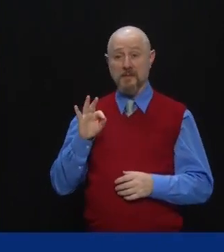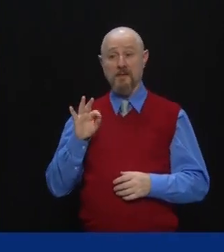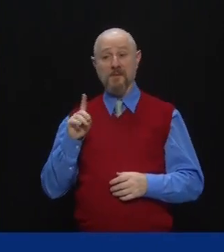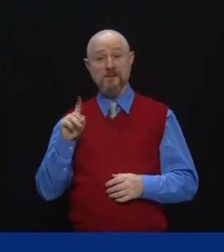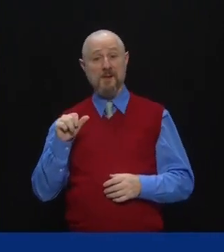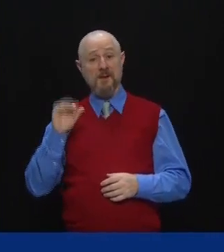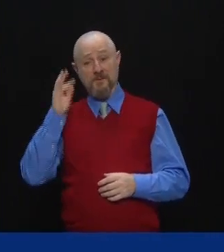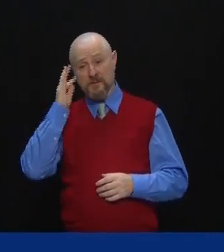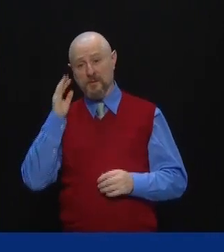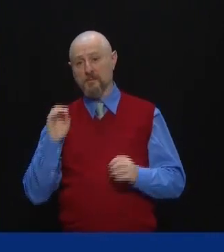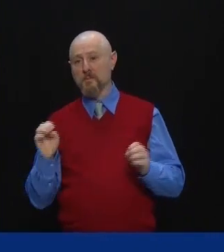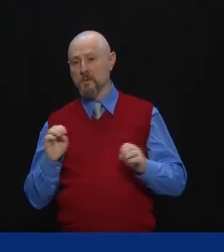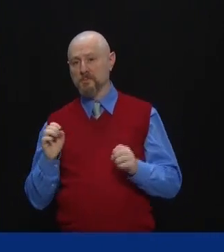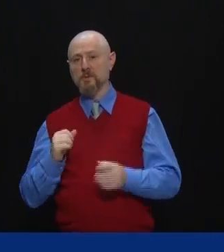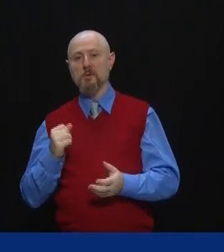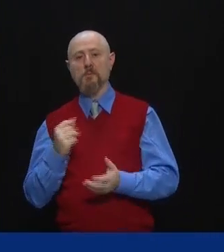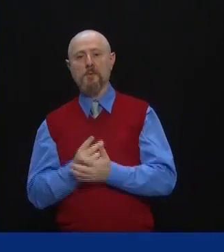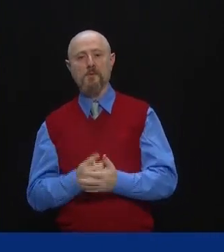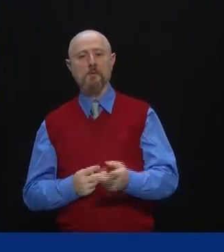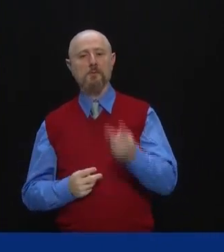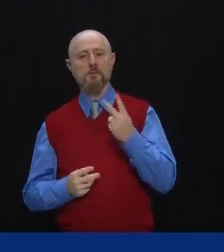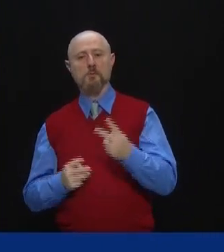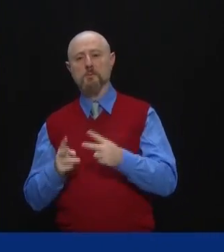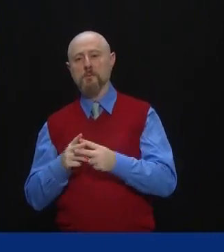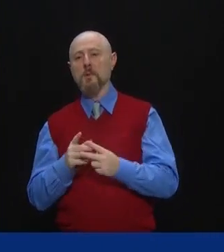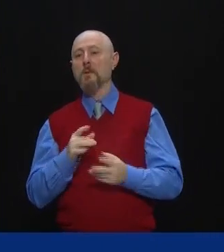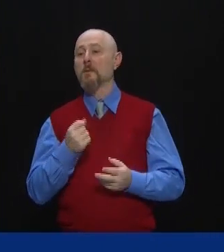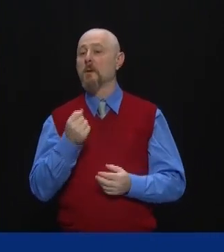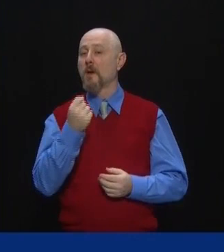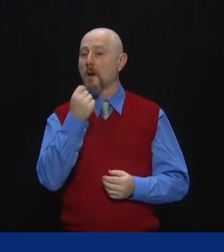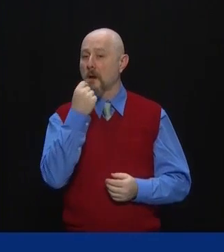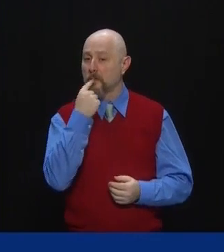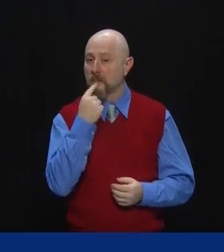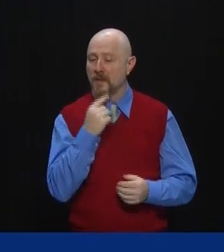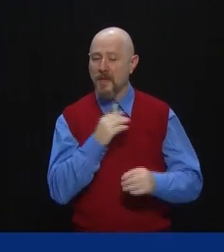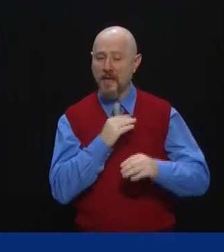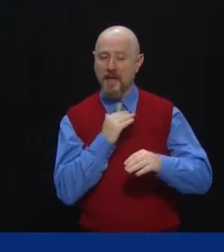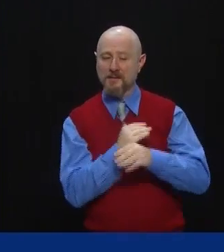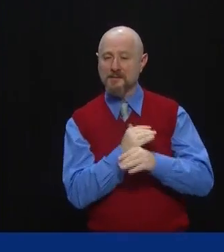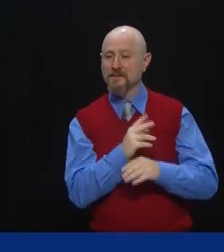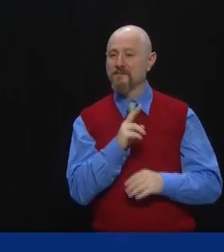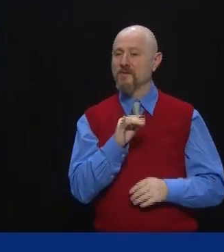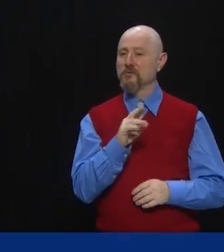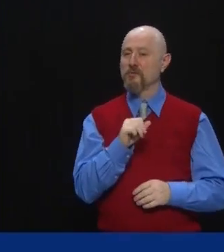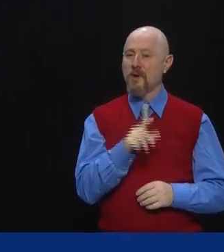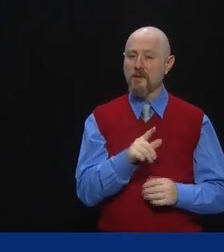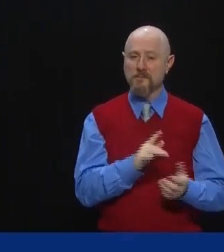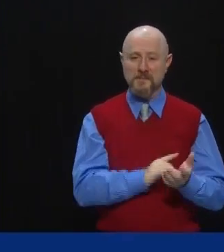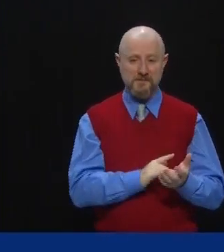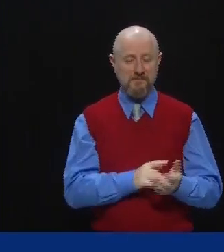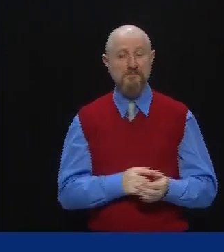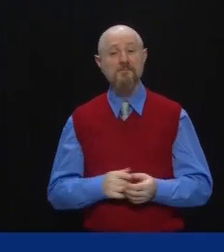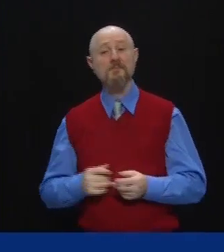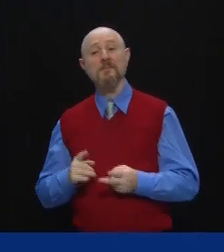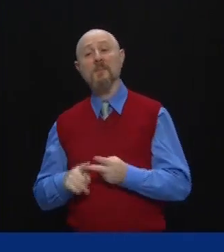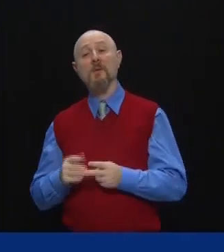ILLNESS, BUT HAPPILY, LAST WEEK WE HAD THE FDA GIVE AN EMERGENCY APPROVAL TO TWO ORAL ANTI-VIRAL